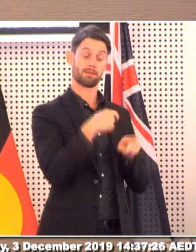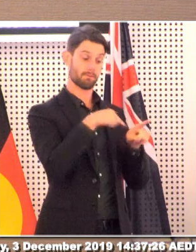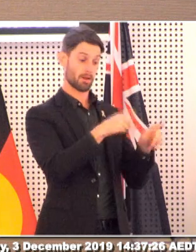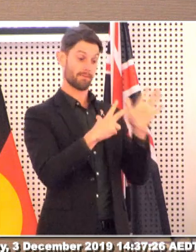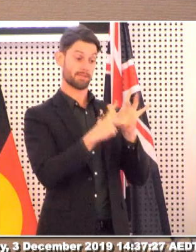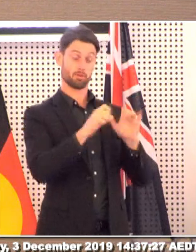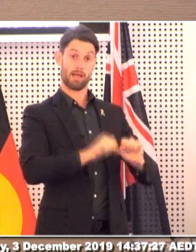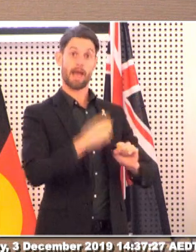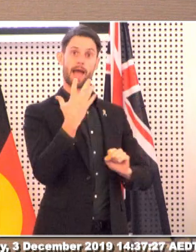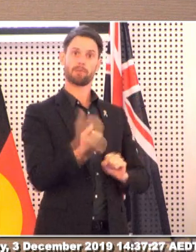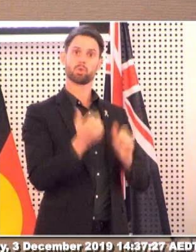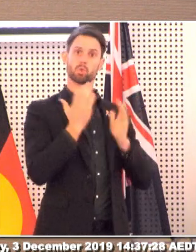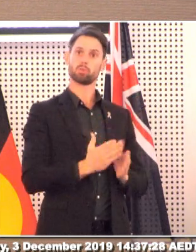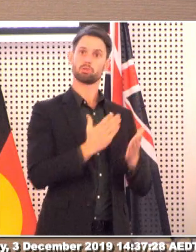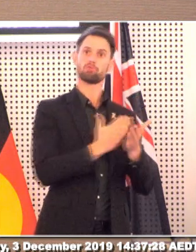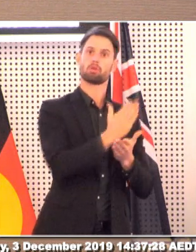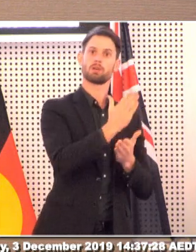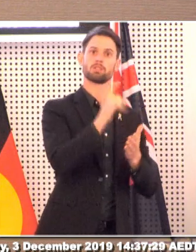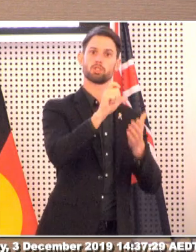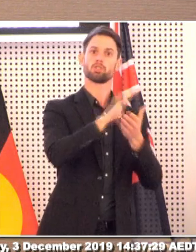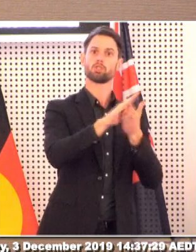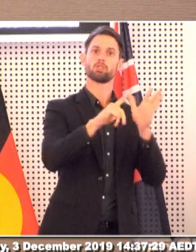I wanted to ask you about that because a human rights approach in